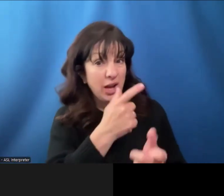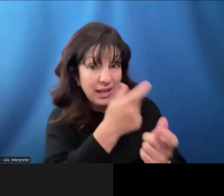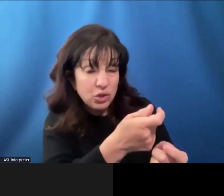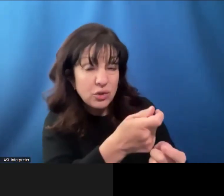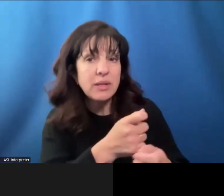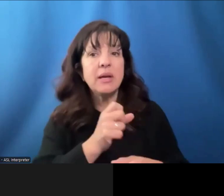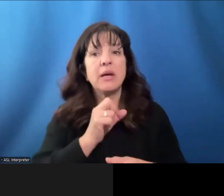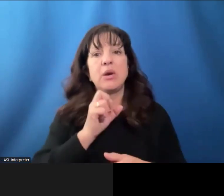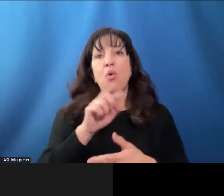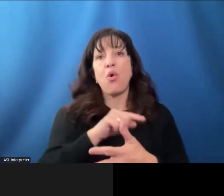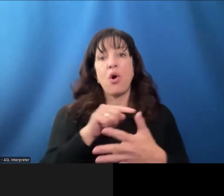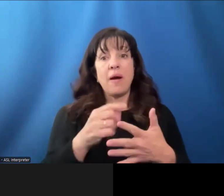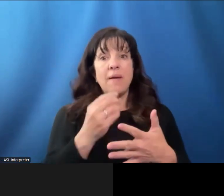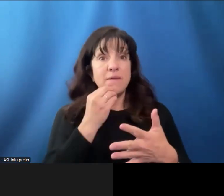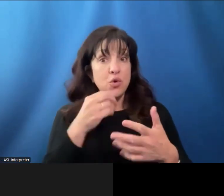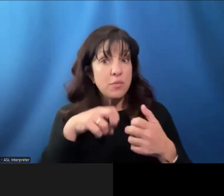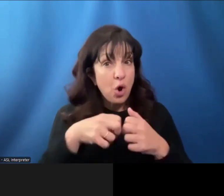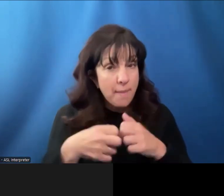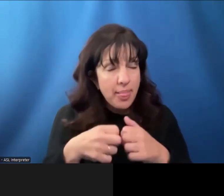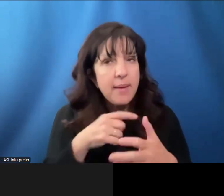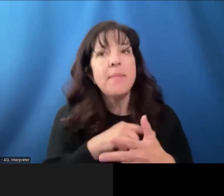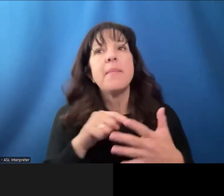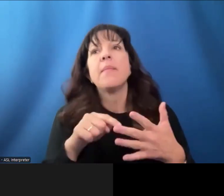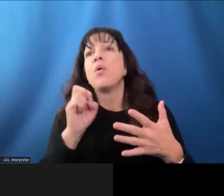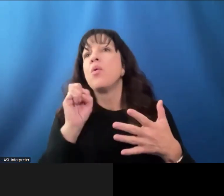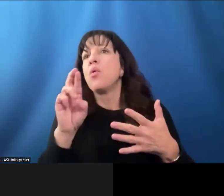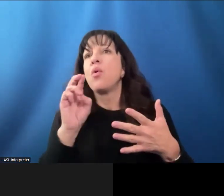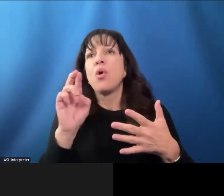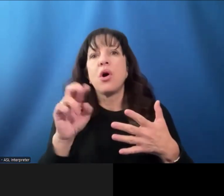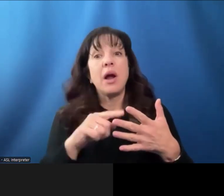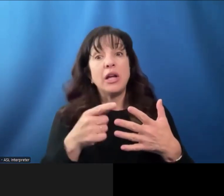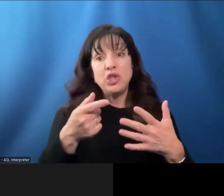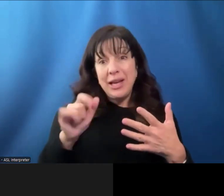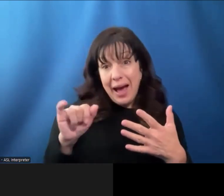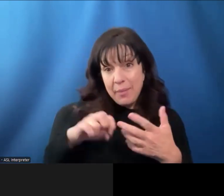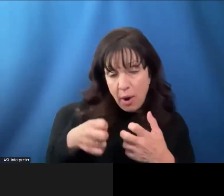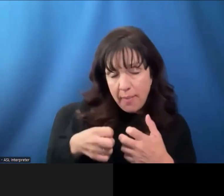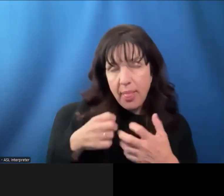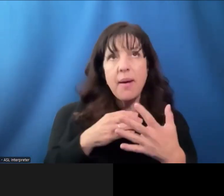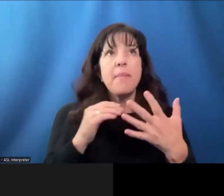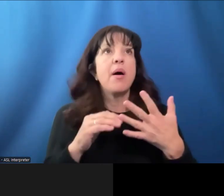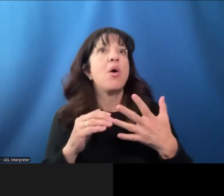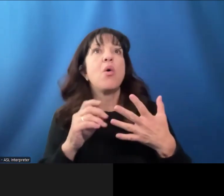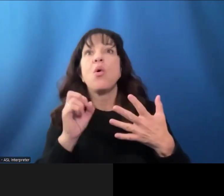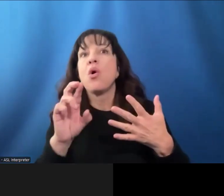Is it a food issue? Is it, you know, a GI issue? Is it a like